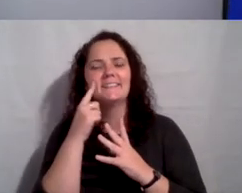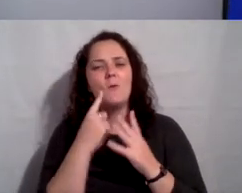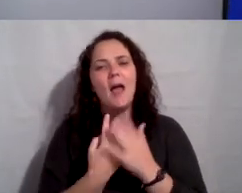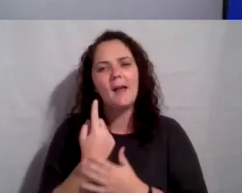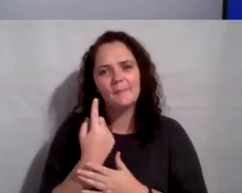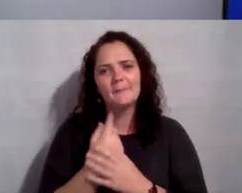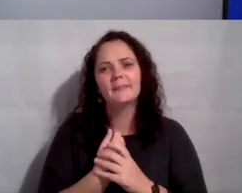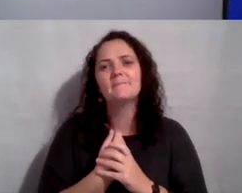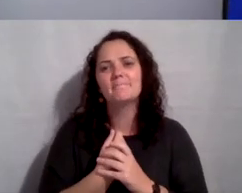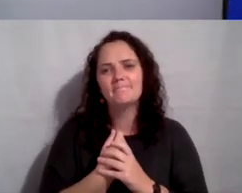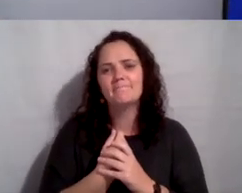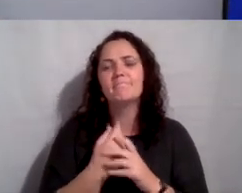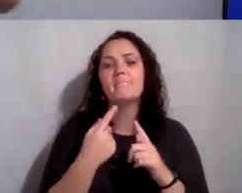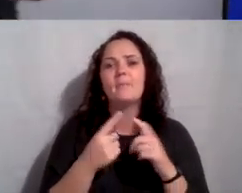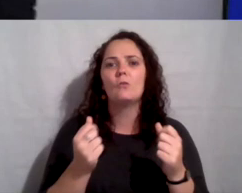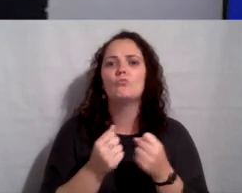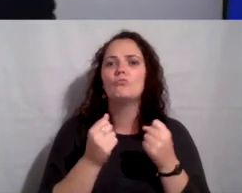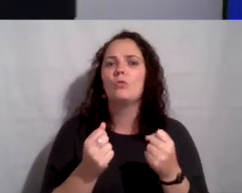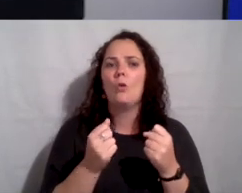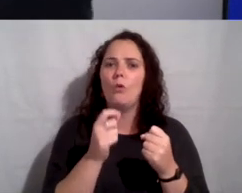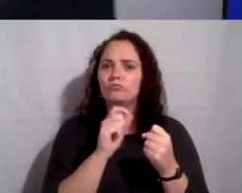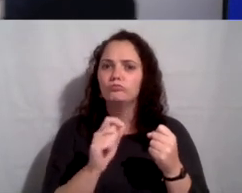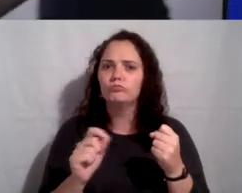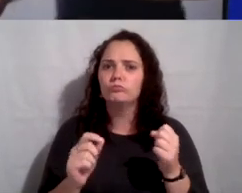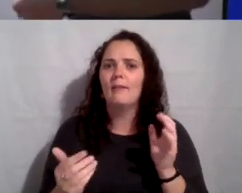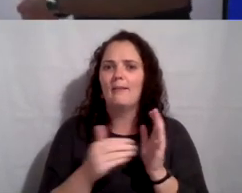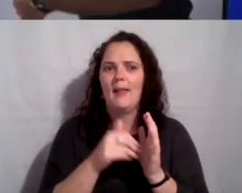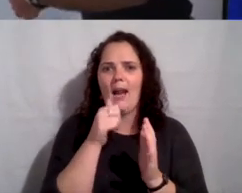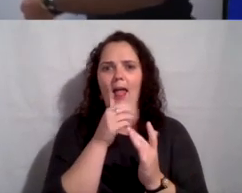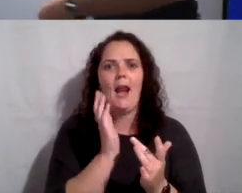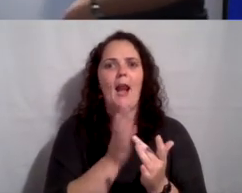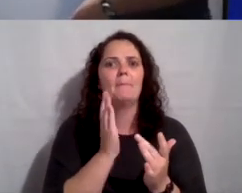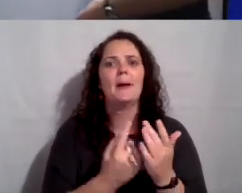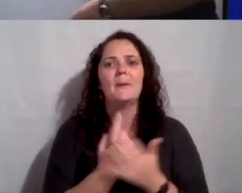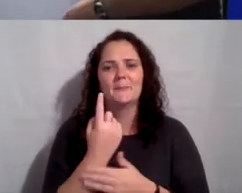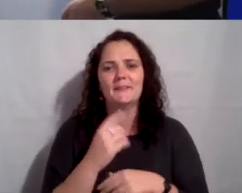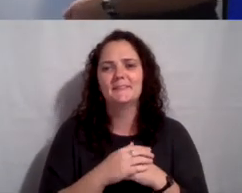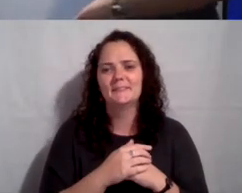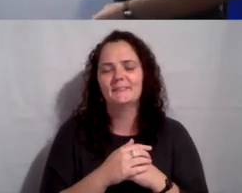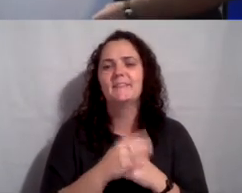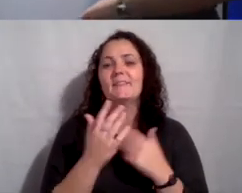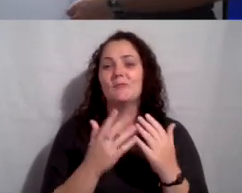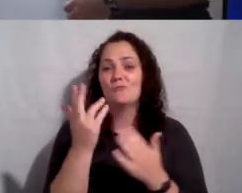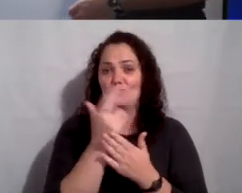immediacy in the drawing too. So we're going to build that in this time and we're going to draw a drawing on top of another drawing on